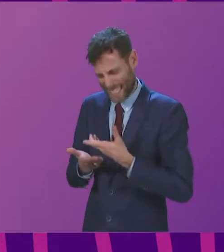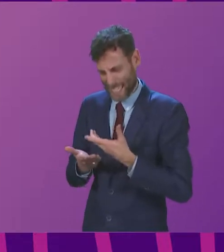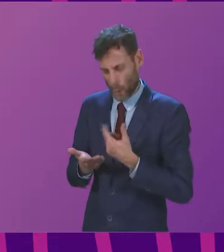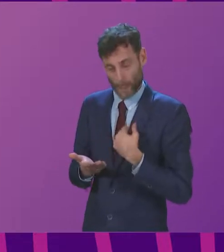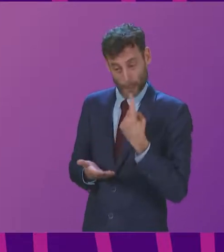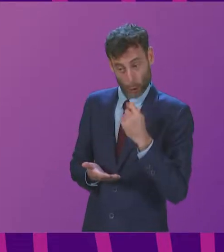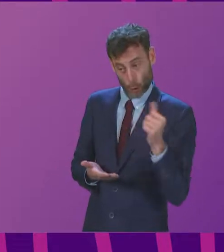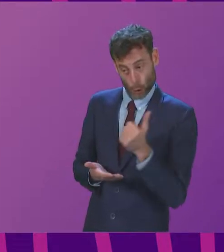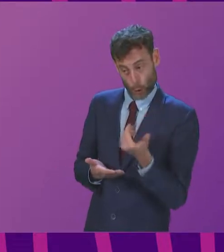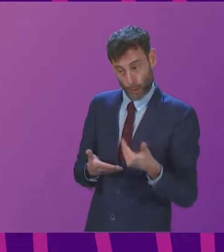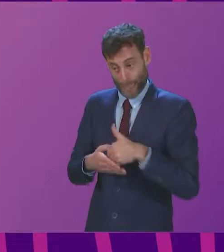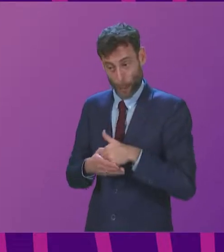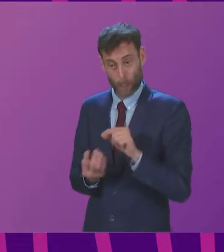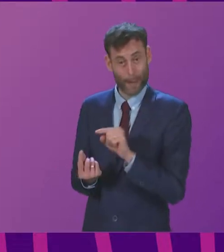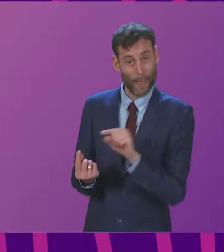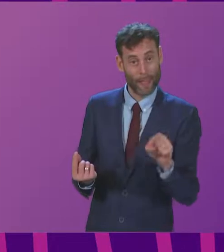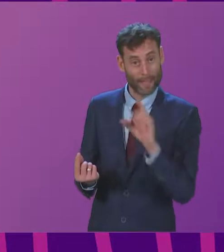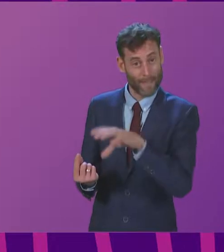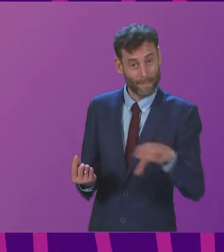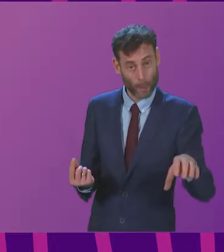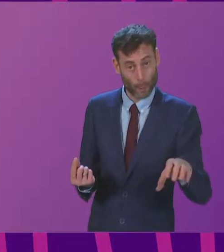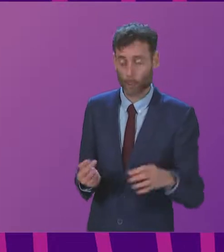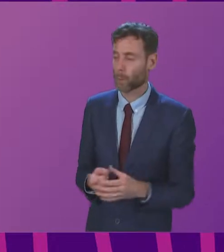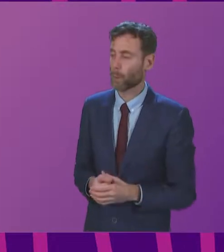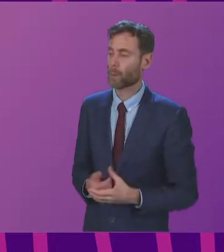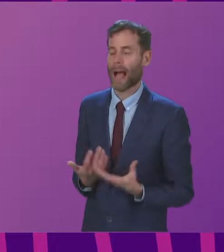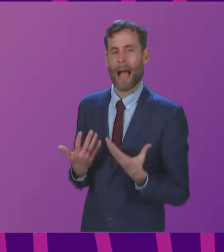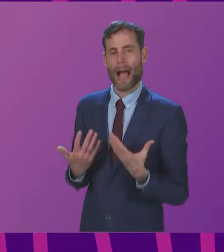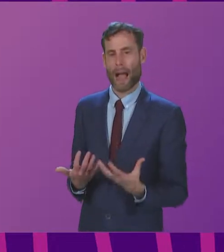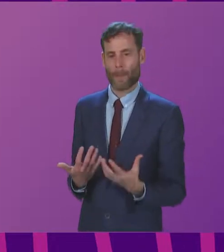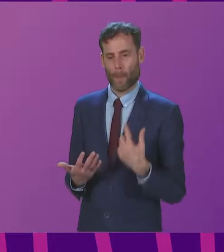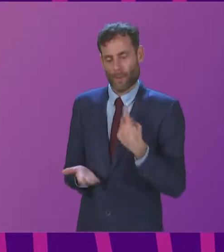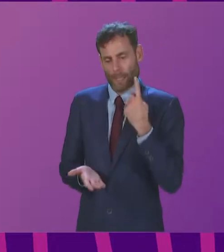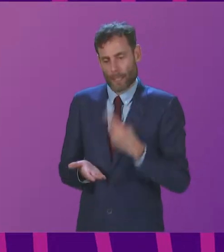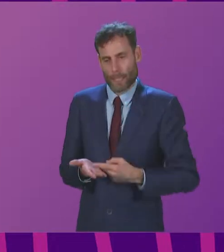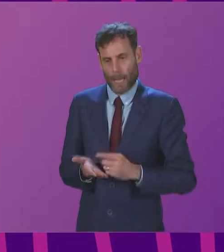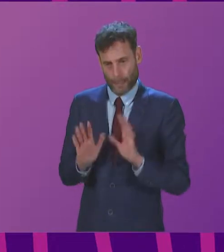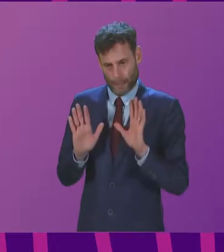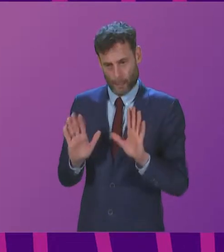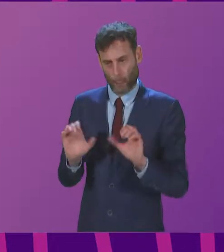However, I confirm that we have decided not to extend the scope of the scheme.